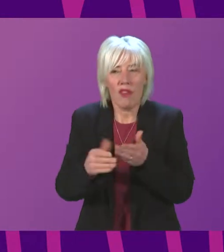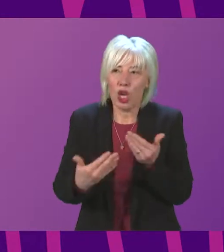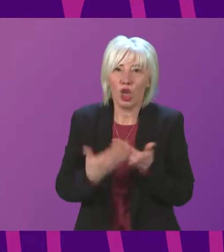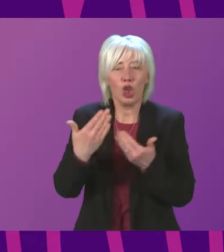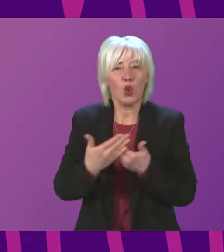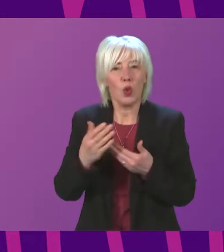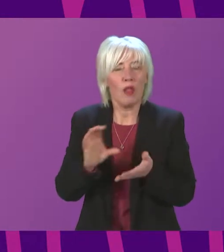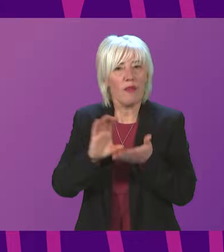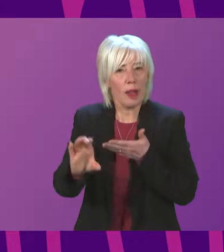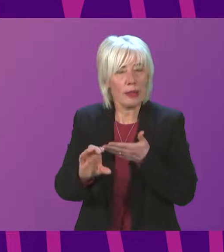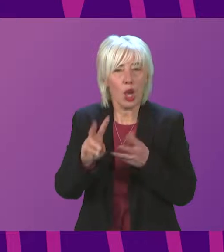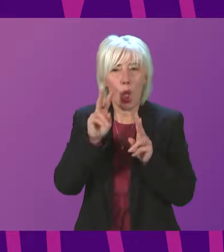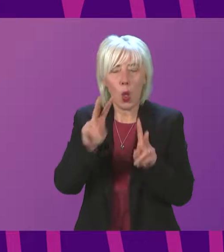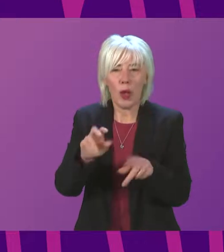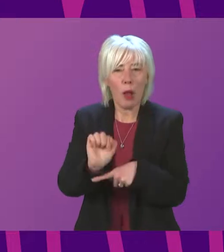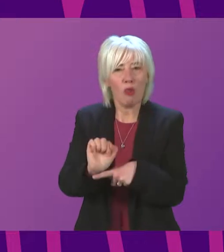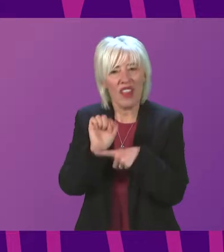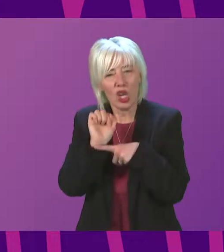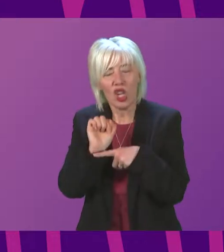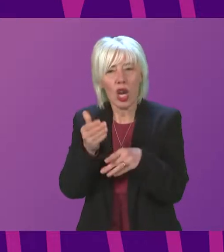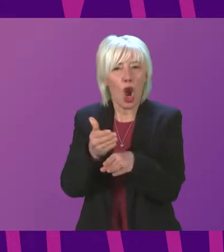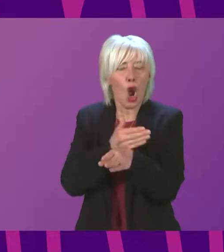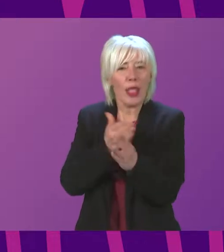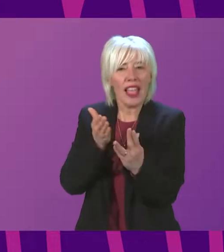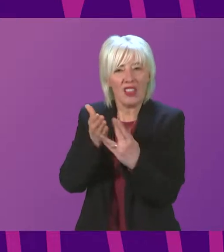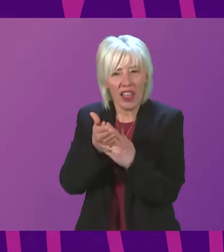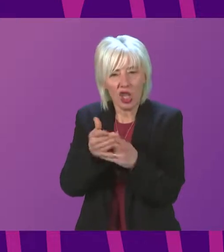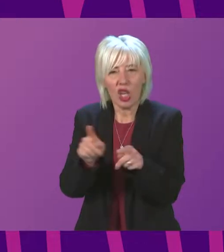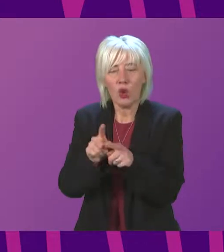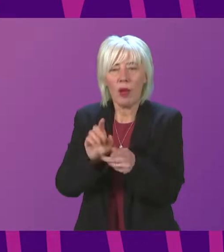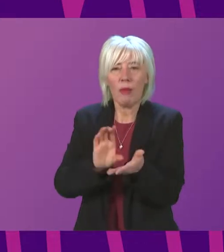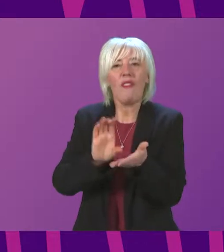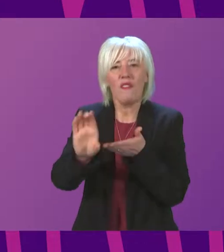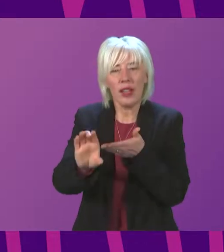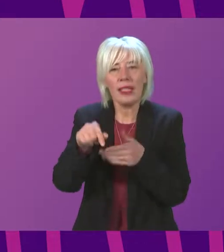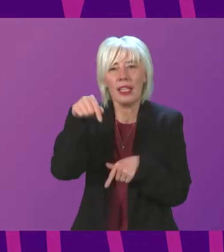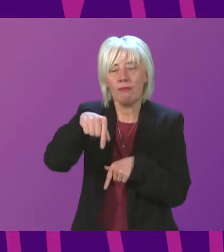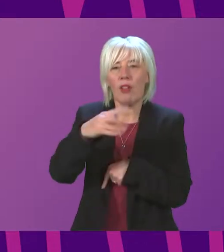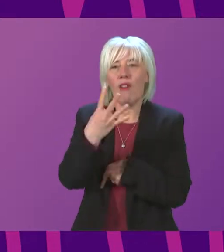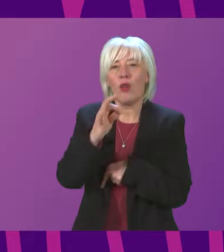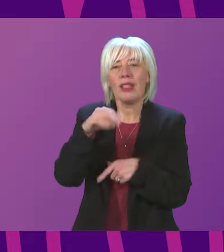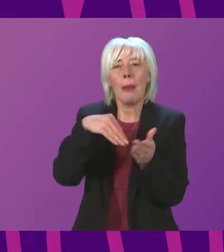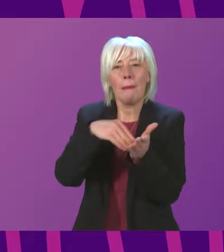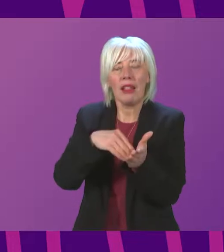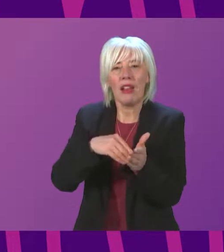with a renewed focus on prevention and early intervention. Funding that has already been allocated includes £40 million for child and adolescent mental